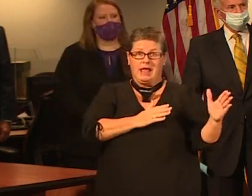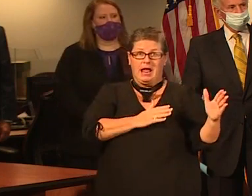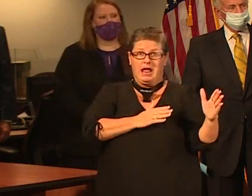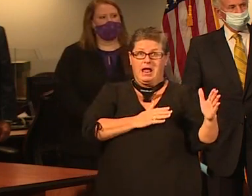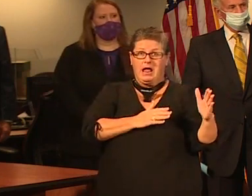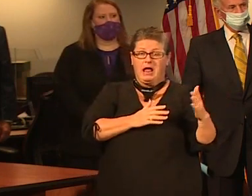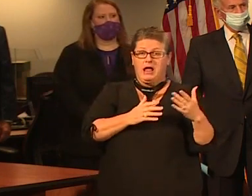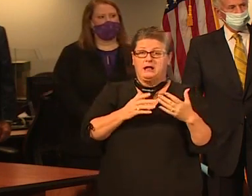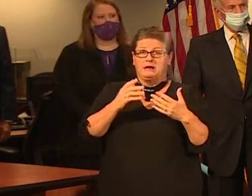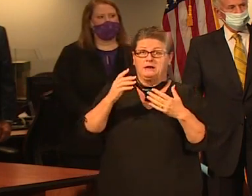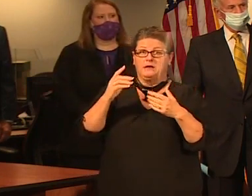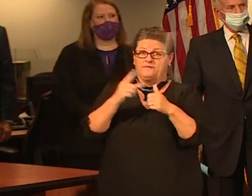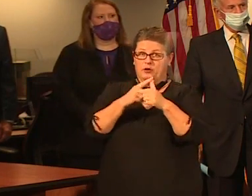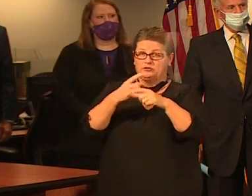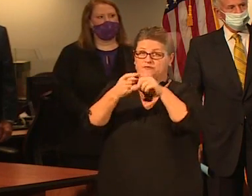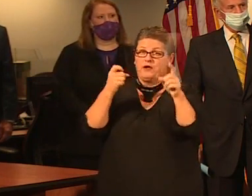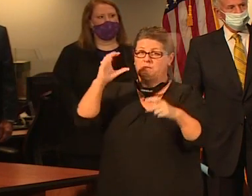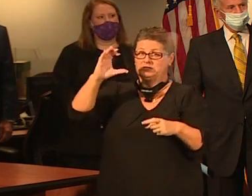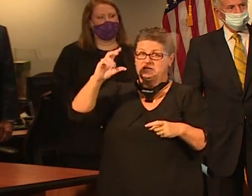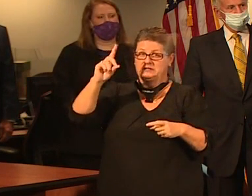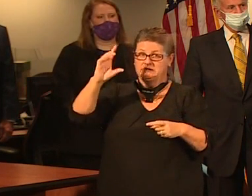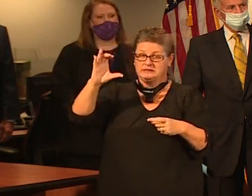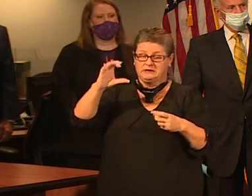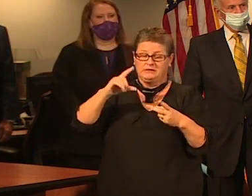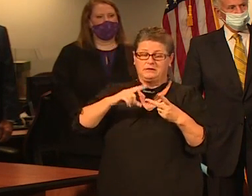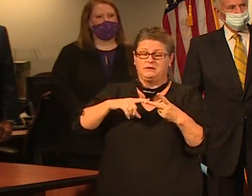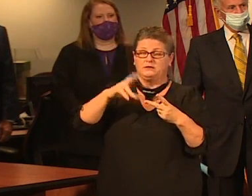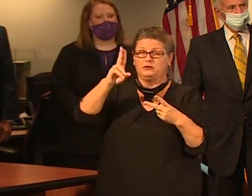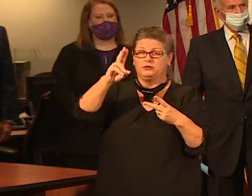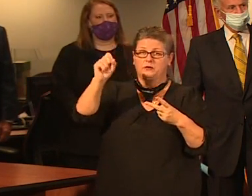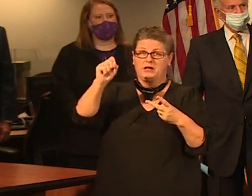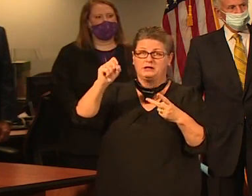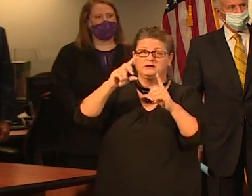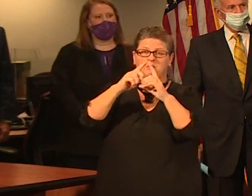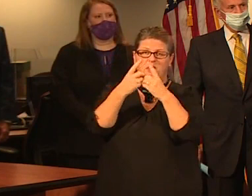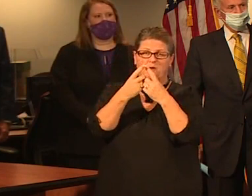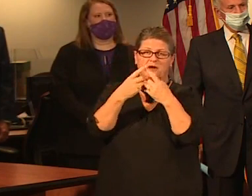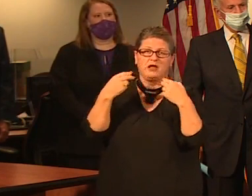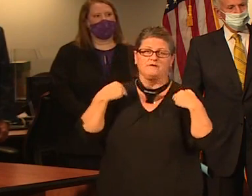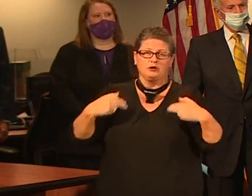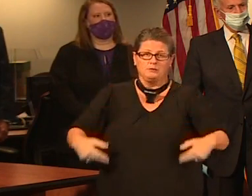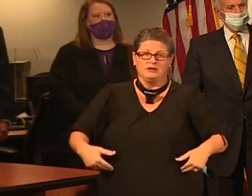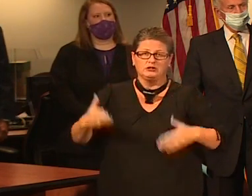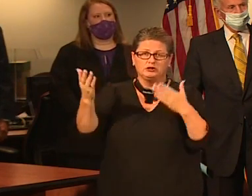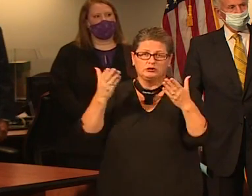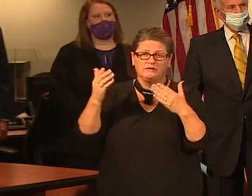THIS PLAN WILL BE BUILT ON THE GUIDANCE AND RECOMMENDATIONS FROM THE C.D.C., THE U.S.